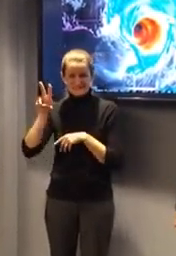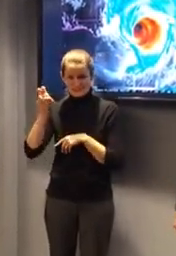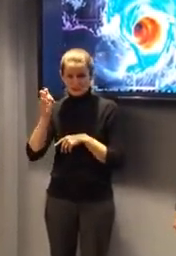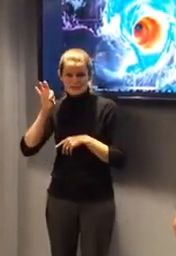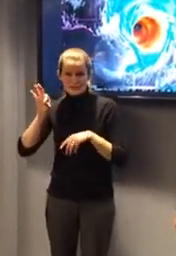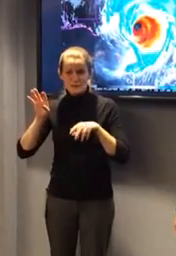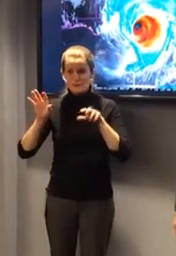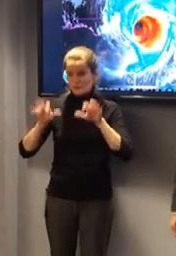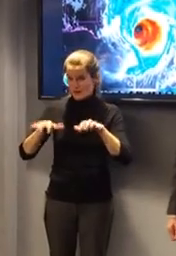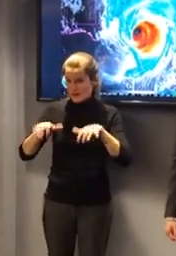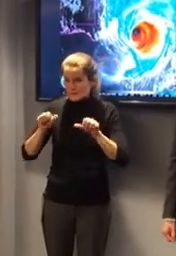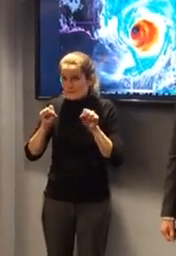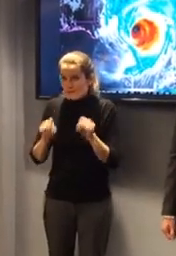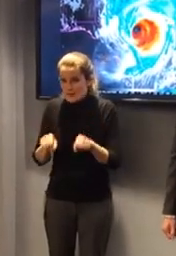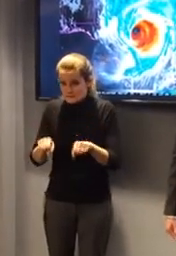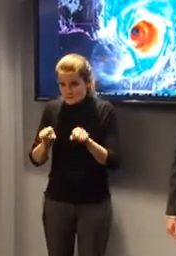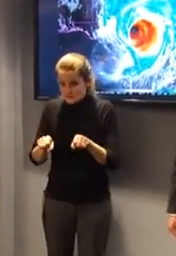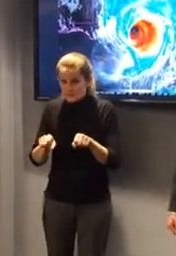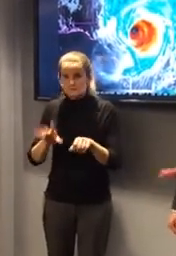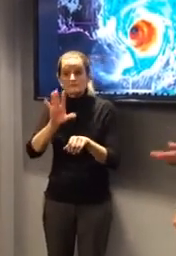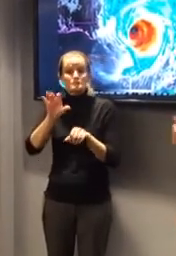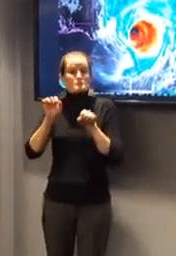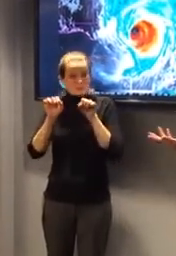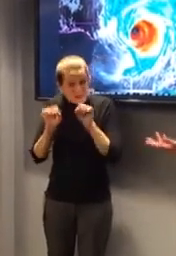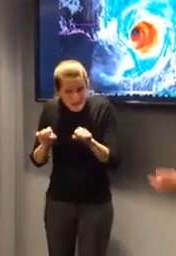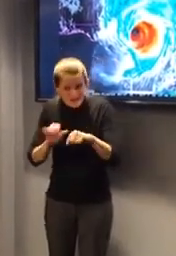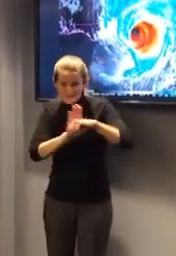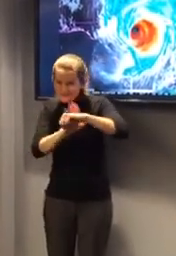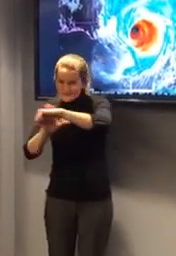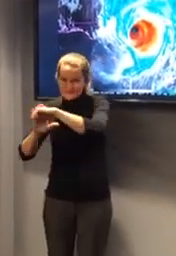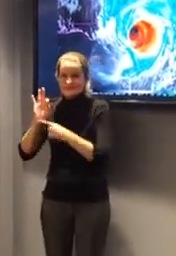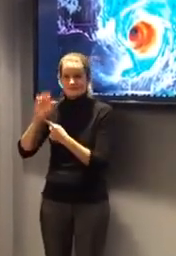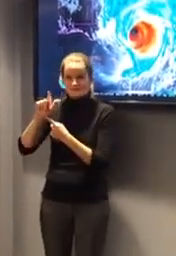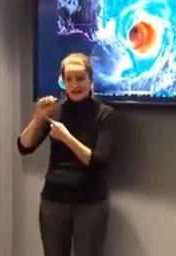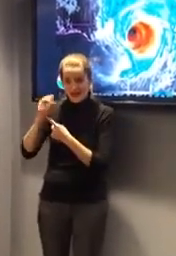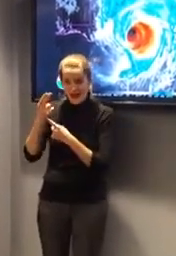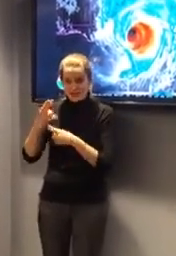In fact, we have already seen significant flash flooding already in Northeast Florida,